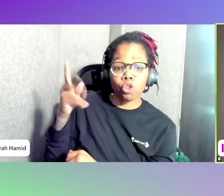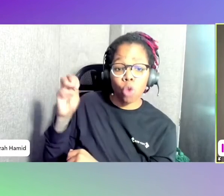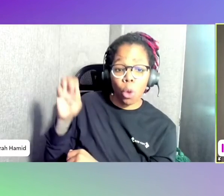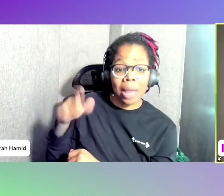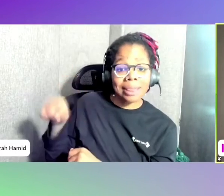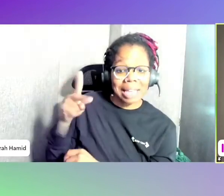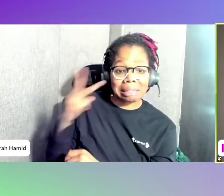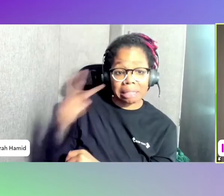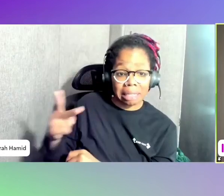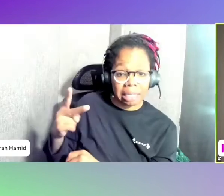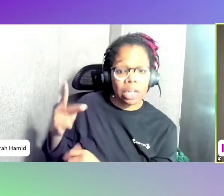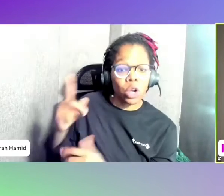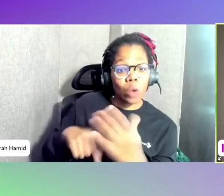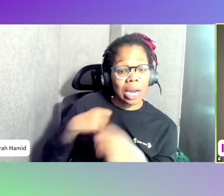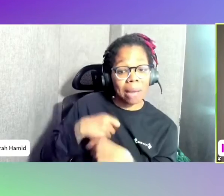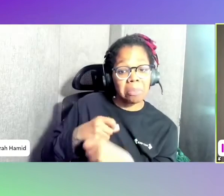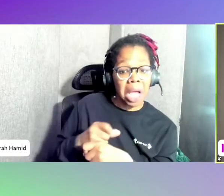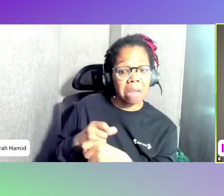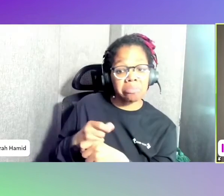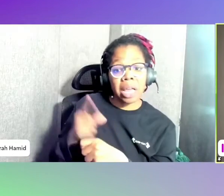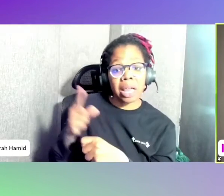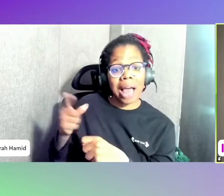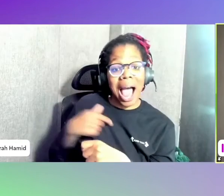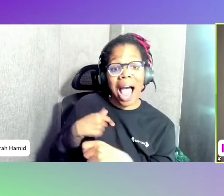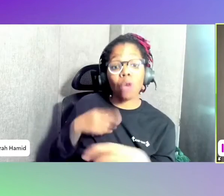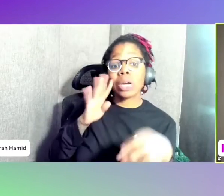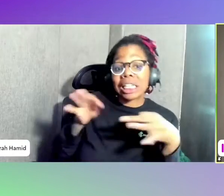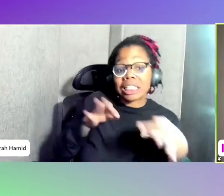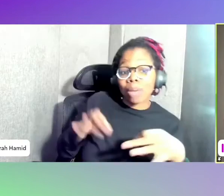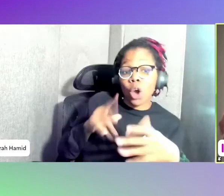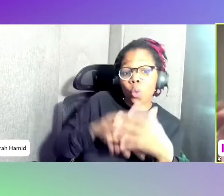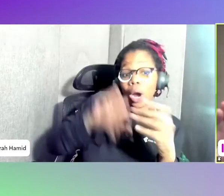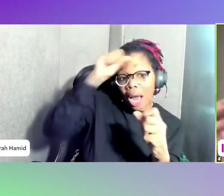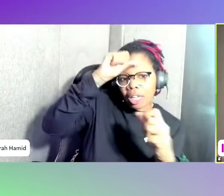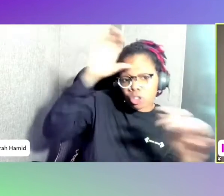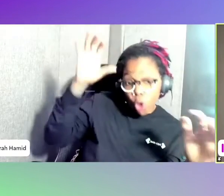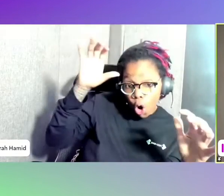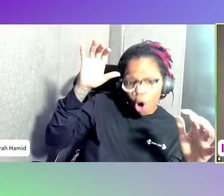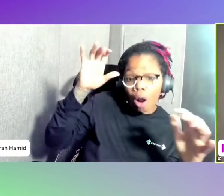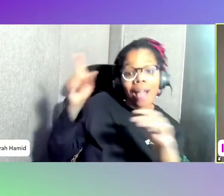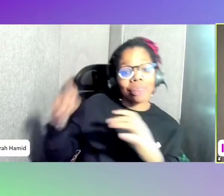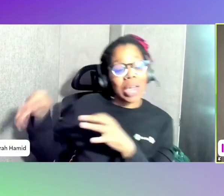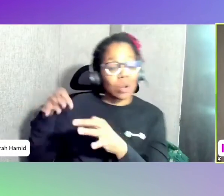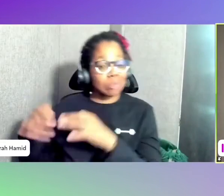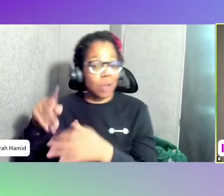and showing you some of the vision, and they would look over my shoulder, and I would show it in Google chrome, and